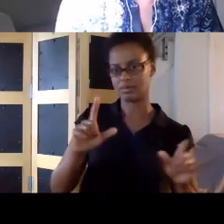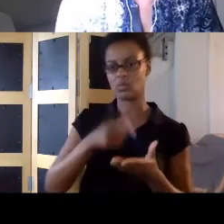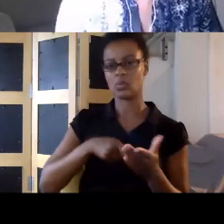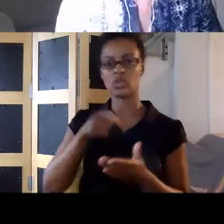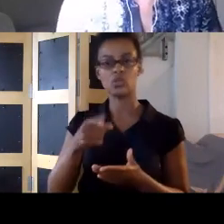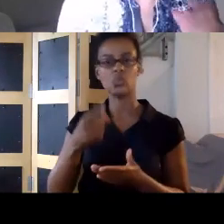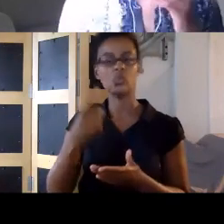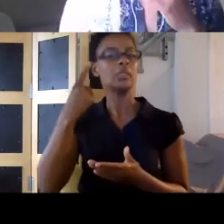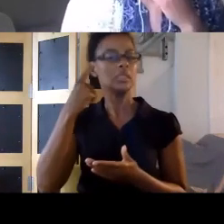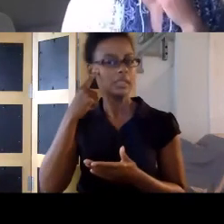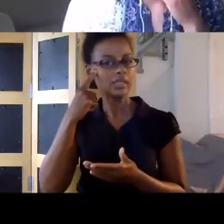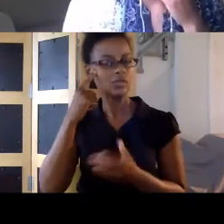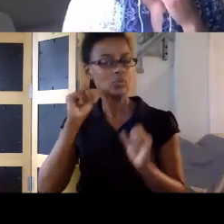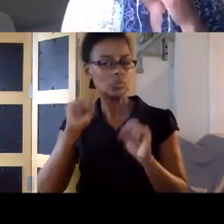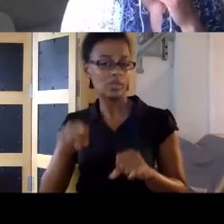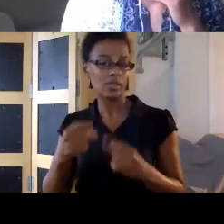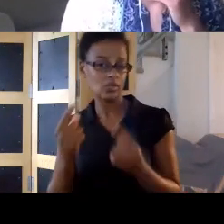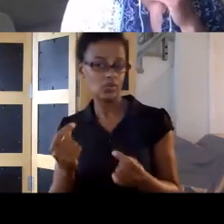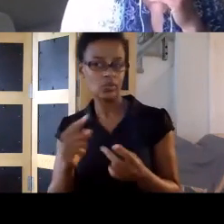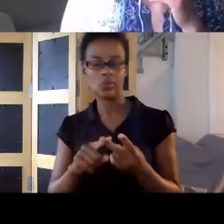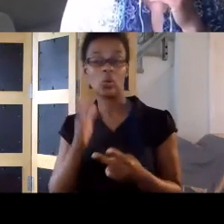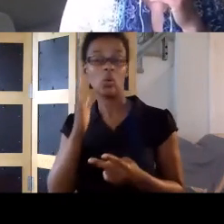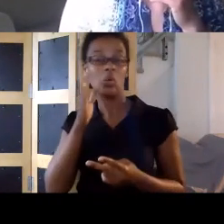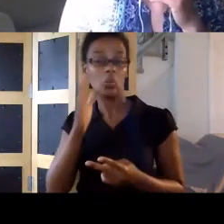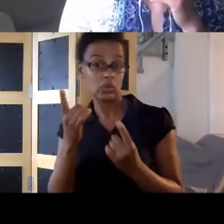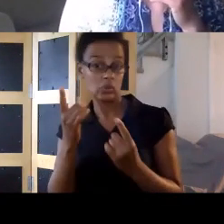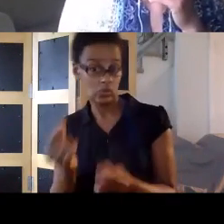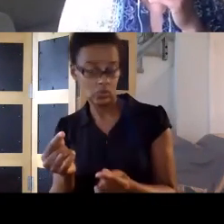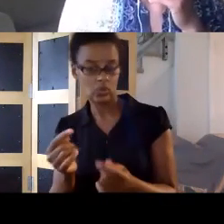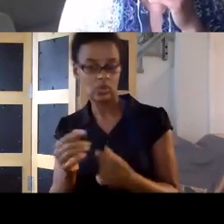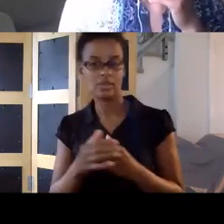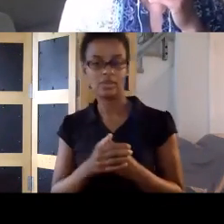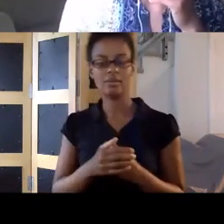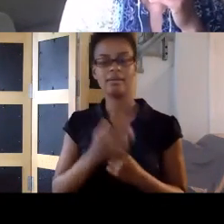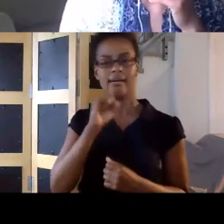what you know, what you know. I I love that term cultural humility. I heard it for the